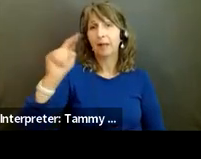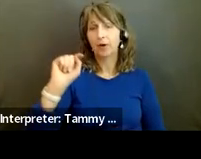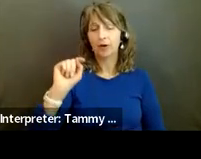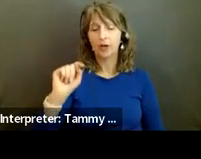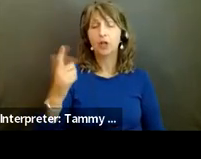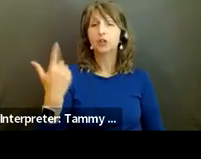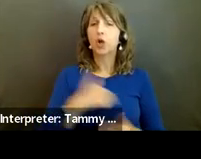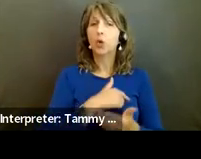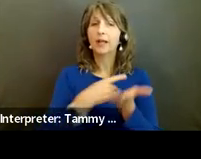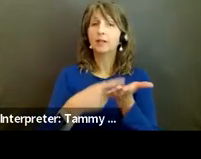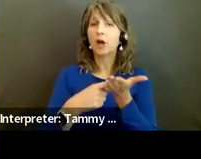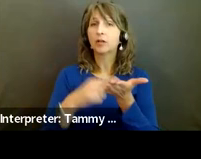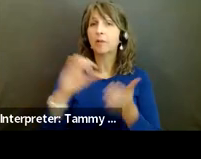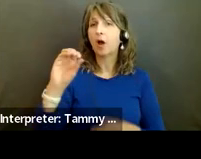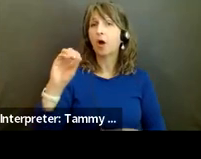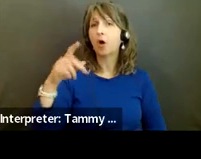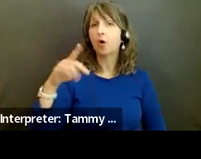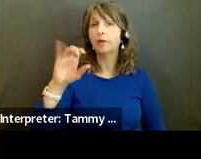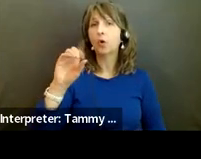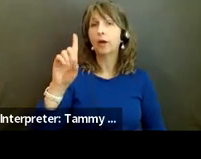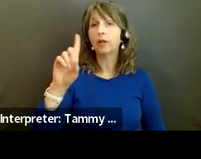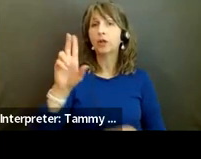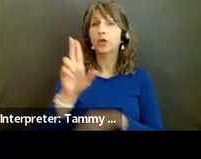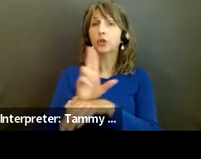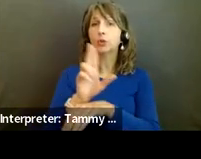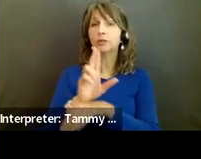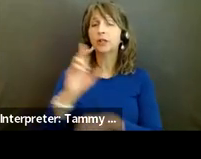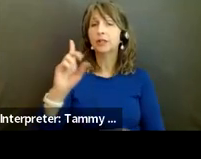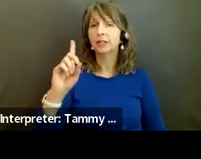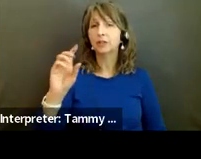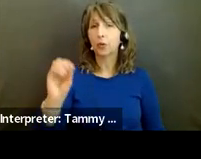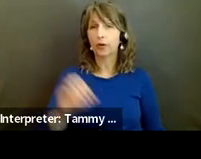Which is, a chemical dependence on opioids, whether that's prescription or heroin or fentanyl.